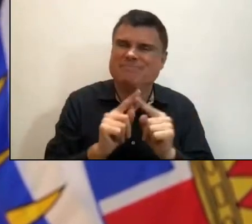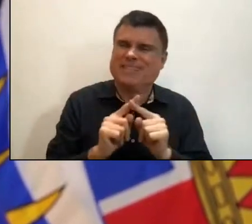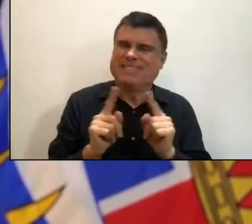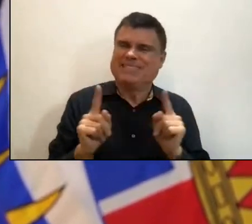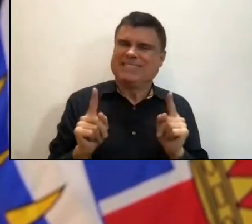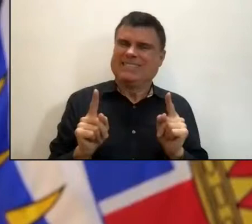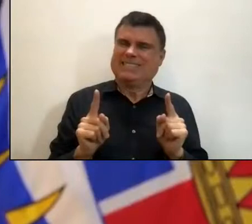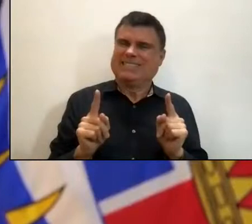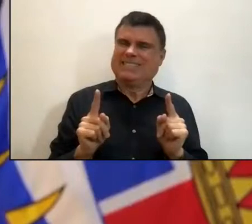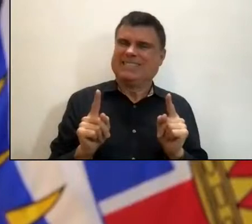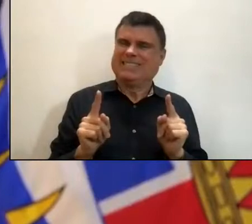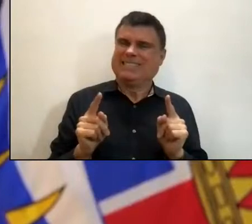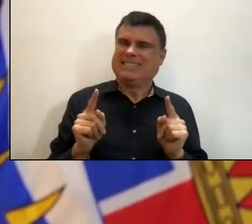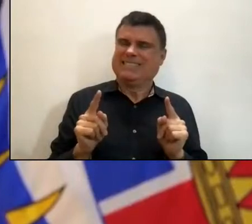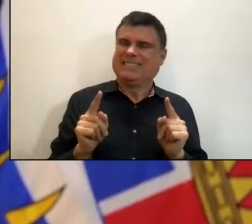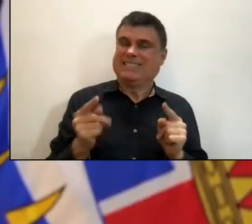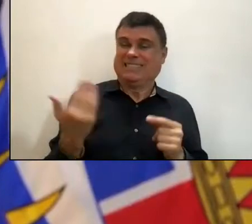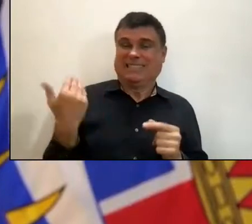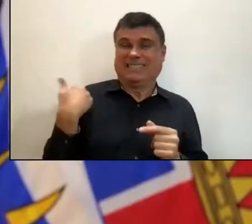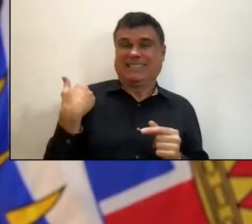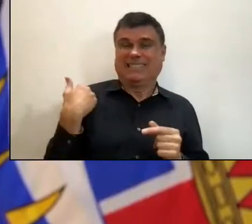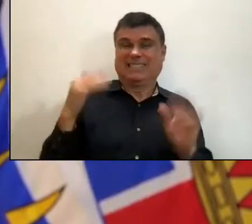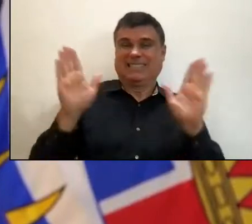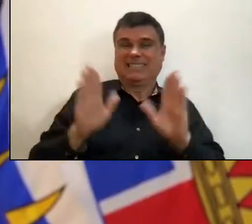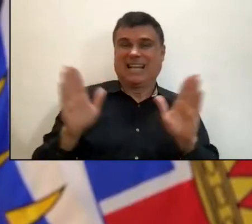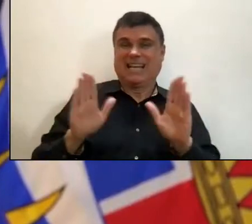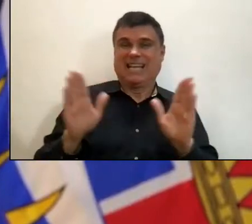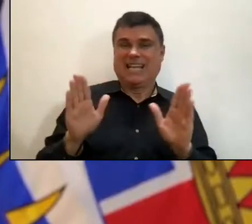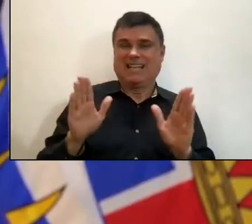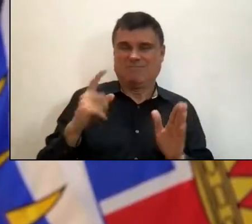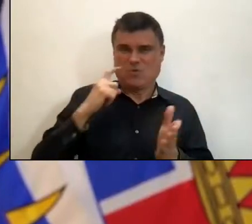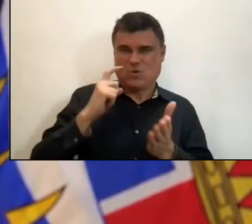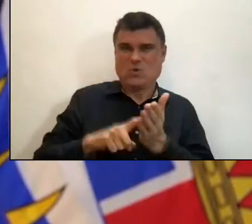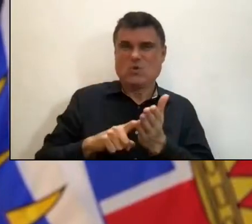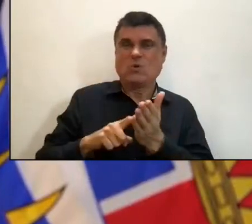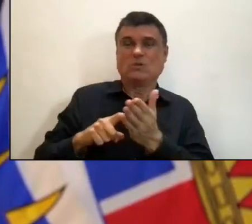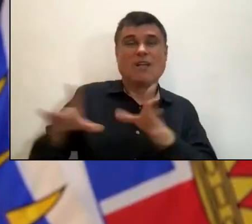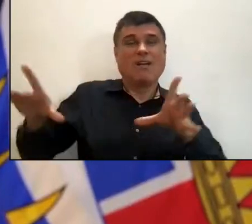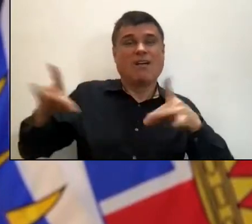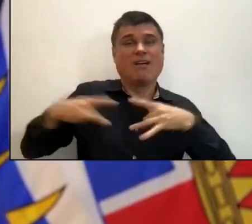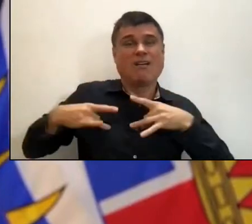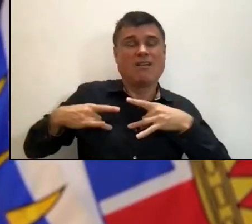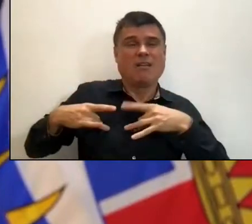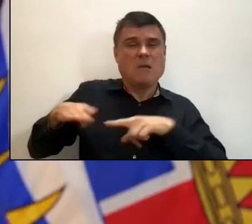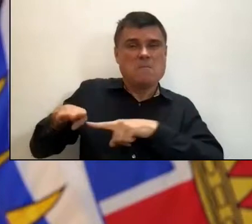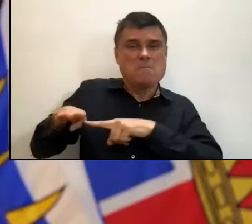to see that trajectory go up in a way that was inevitable. We were going to have some